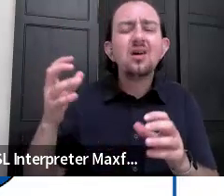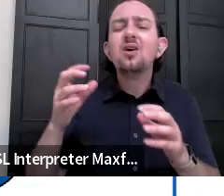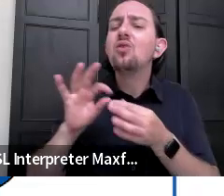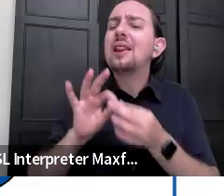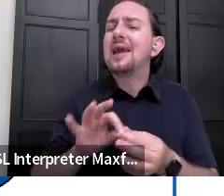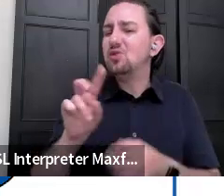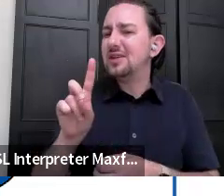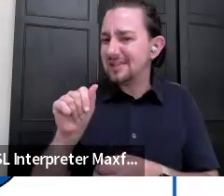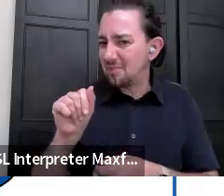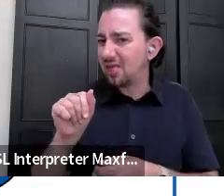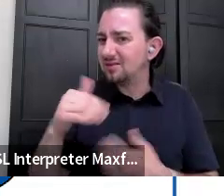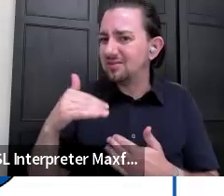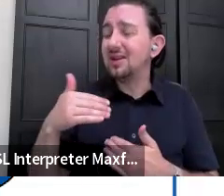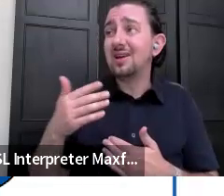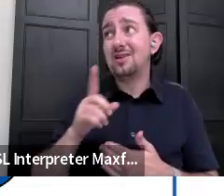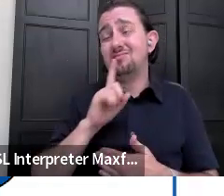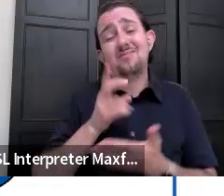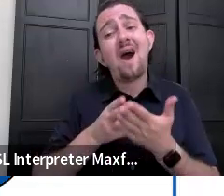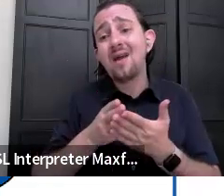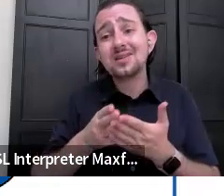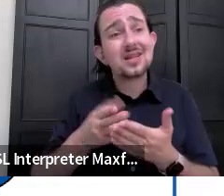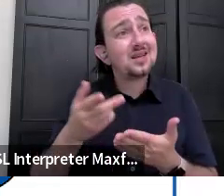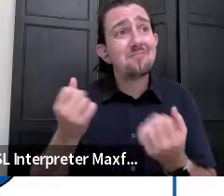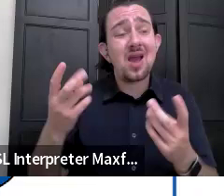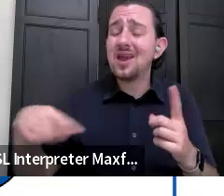They are frankly afraid to hire a lot of people with disabilities.